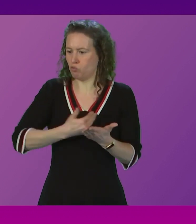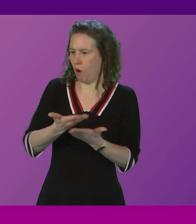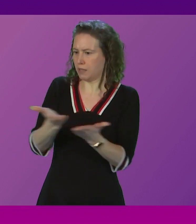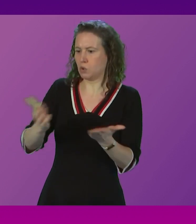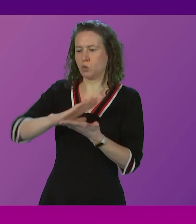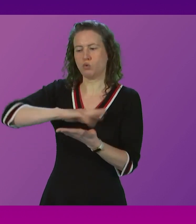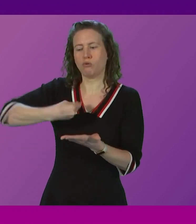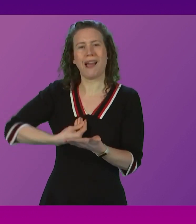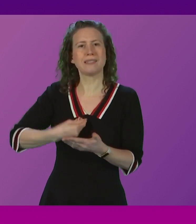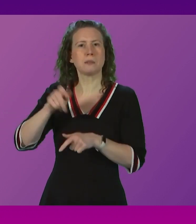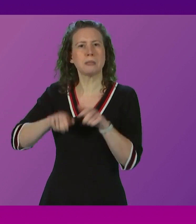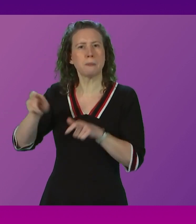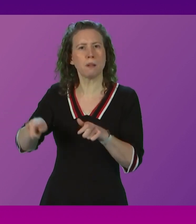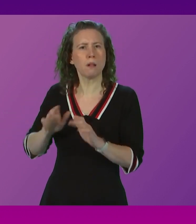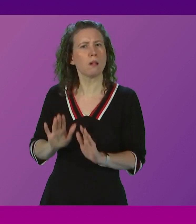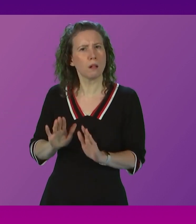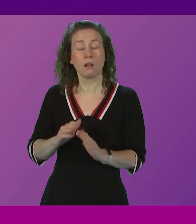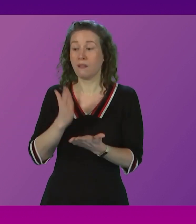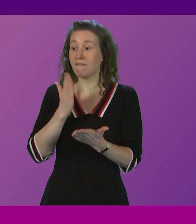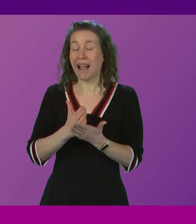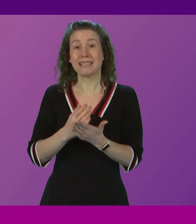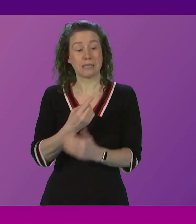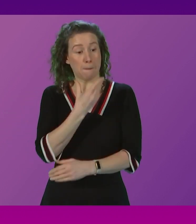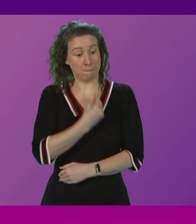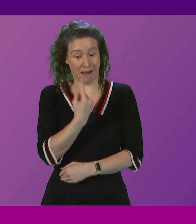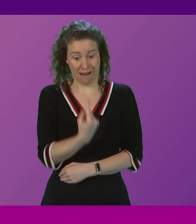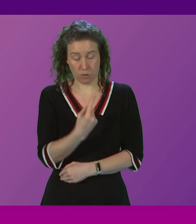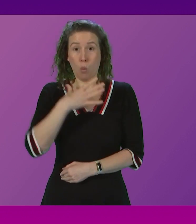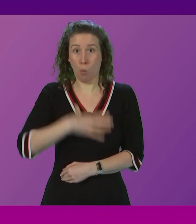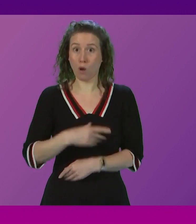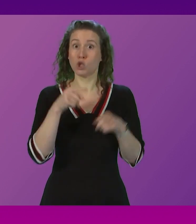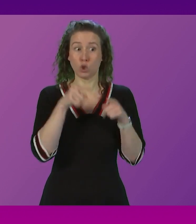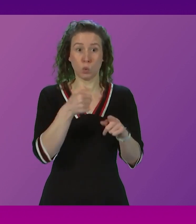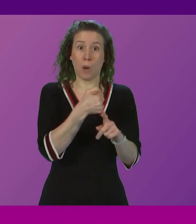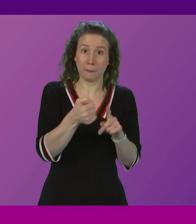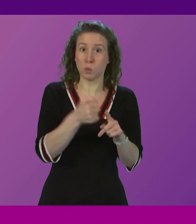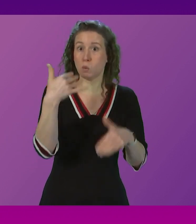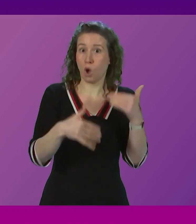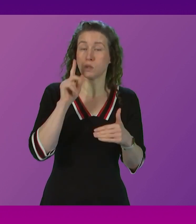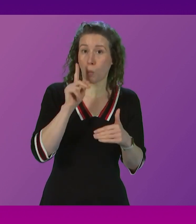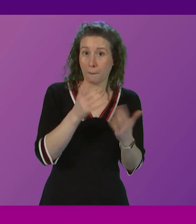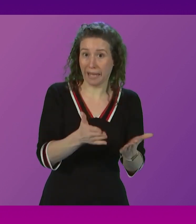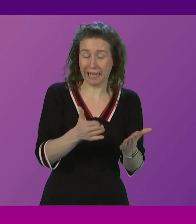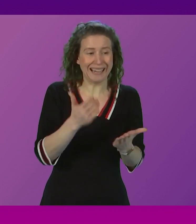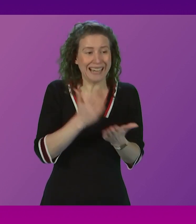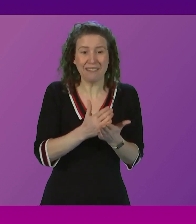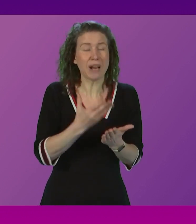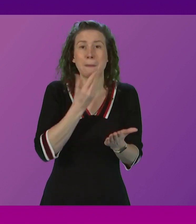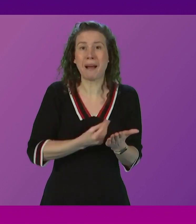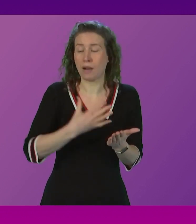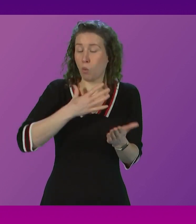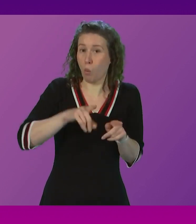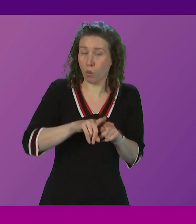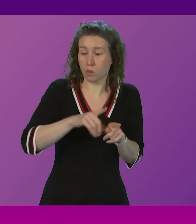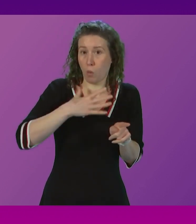The fact of the matter is that a man who wants to abuse a woman, even a man who wants to masquerade